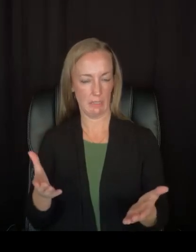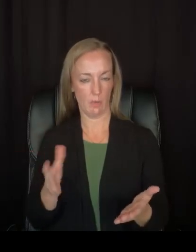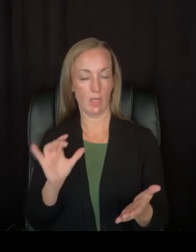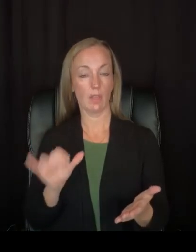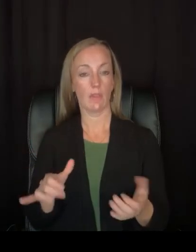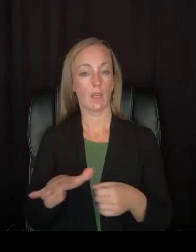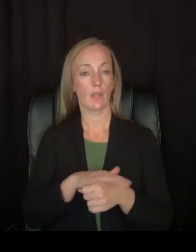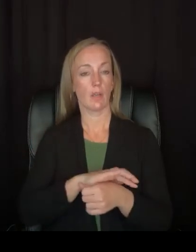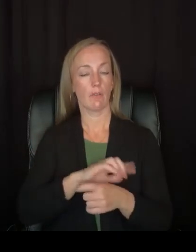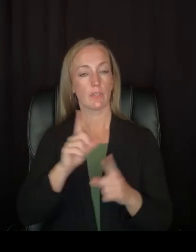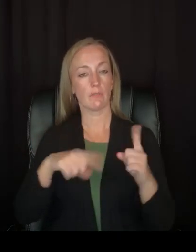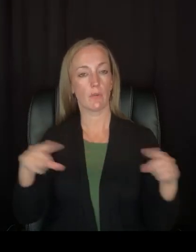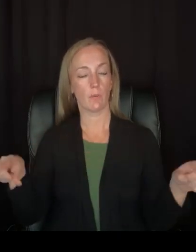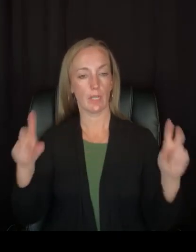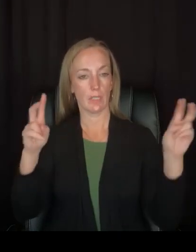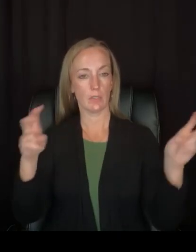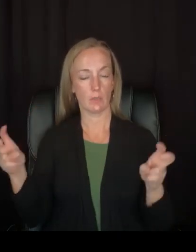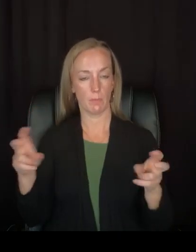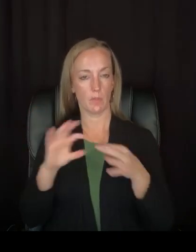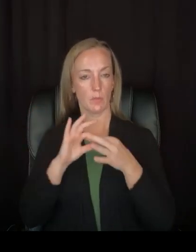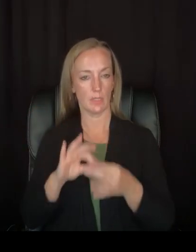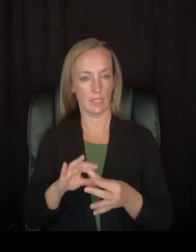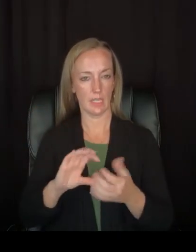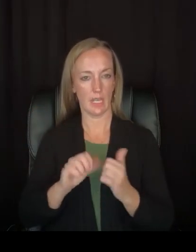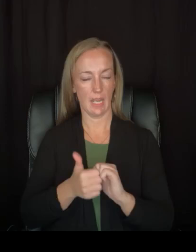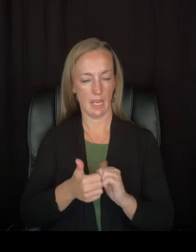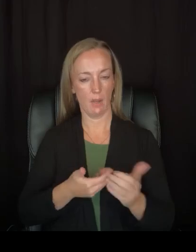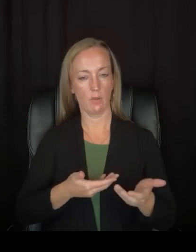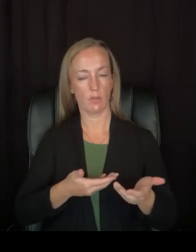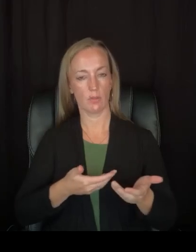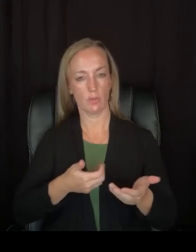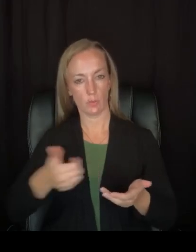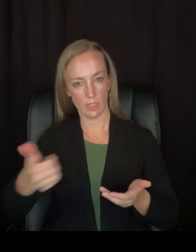variety of topics relating to transporting students with disabilities,